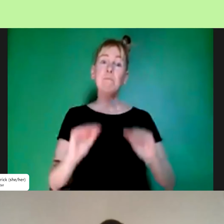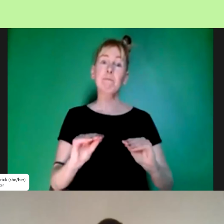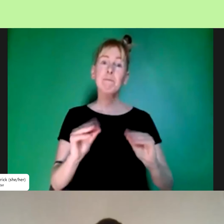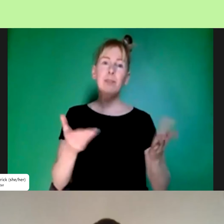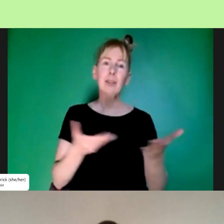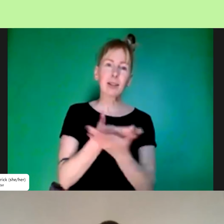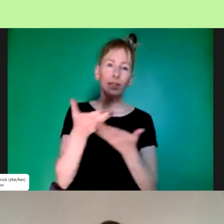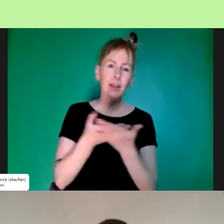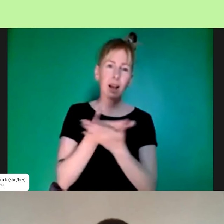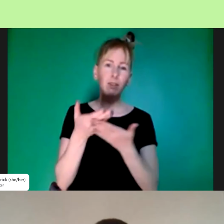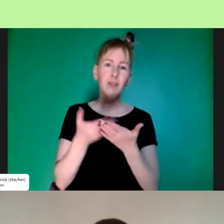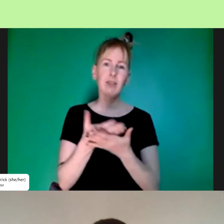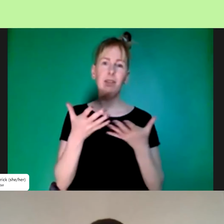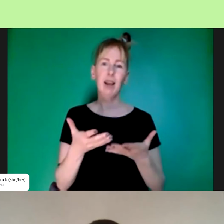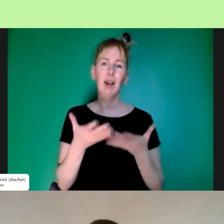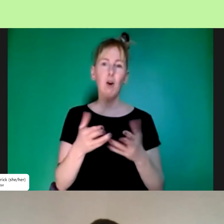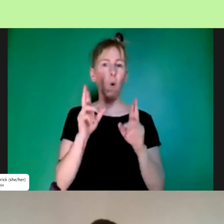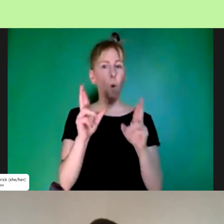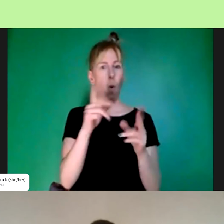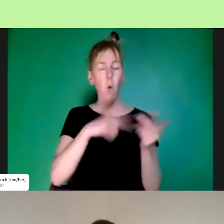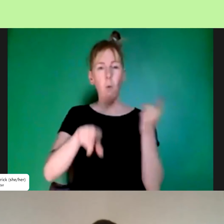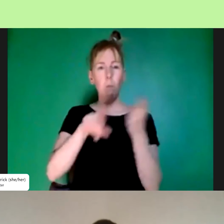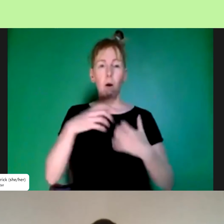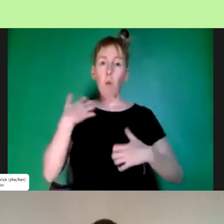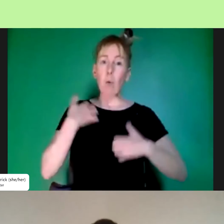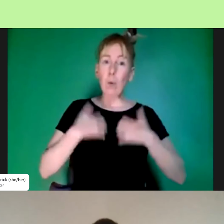I hope everybody's been enlivened by it. It’s been quite high octane.